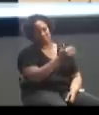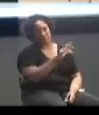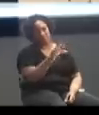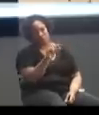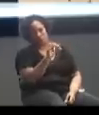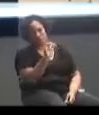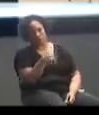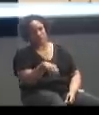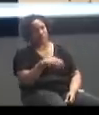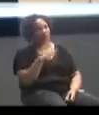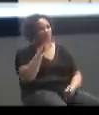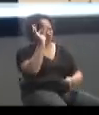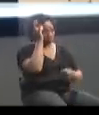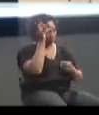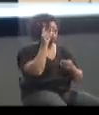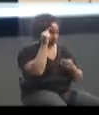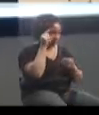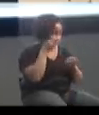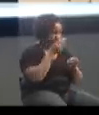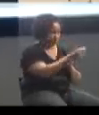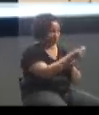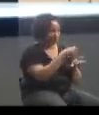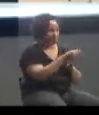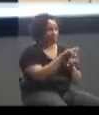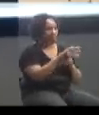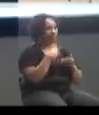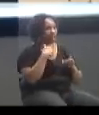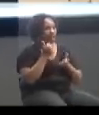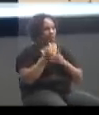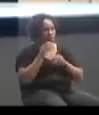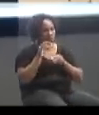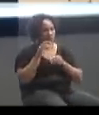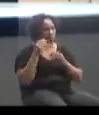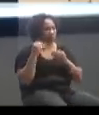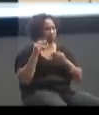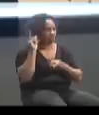OUR SUPPLY CHAIN, ROUGHLY 15% TO 20% OF THE FEDERAL GOVERNMENT